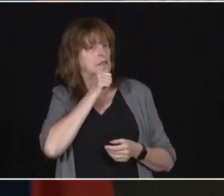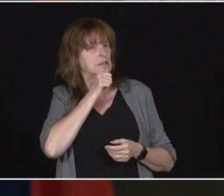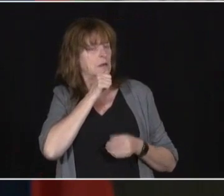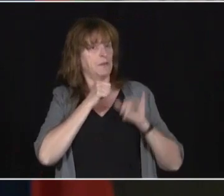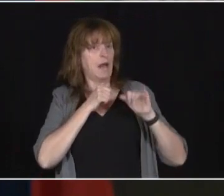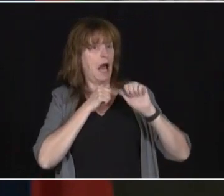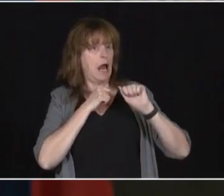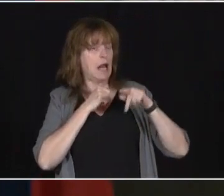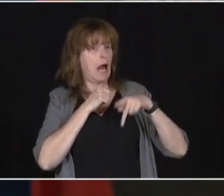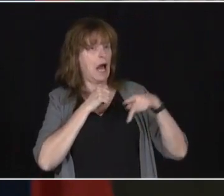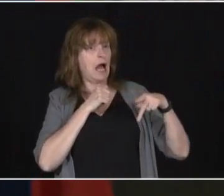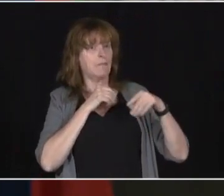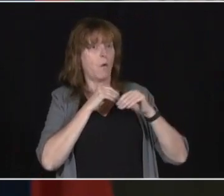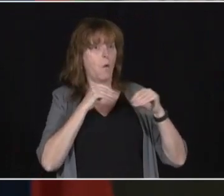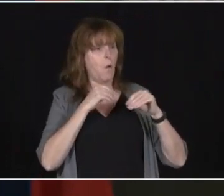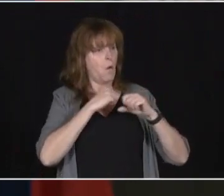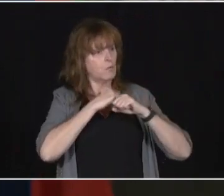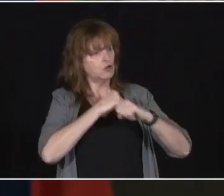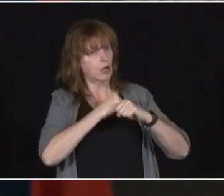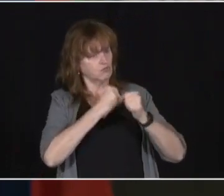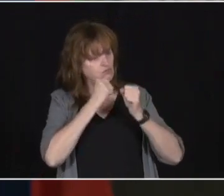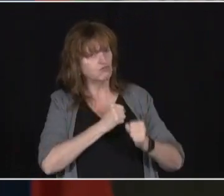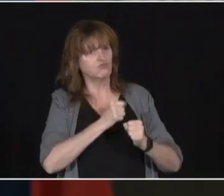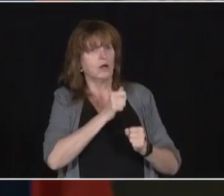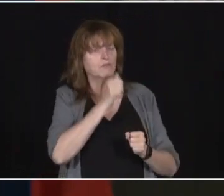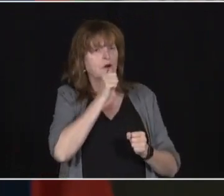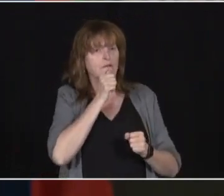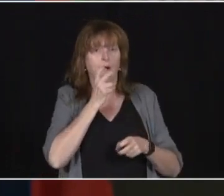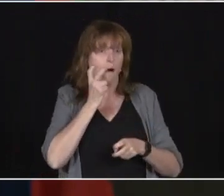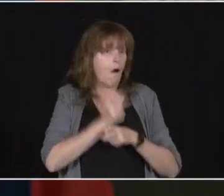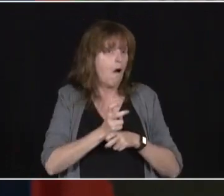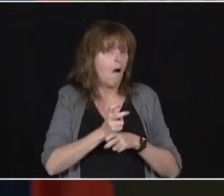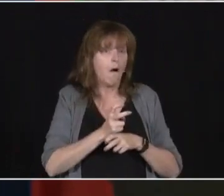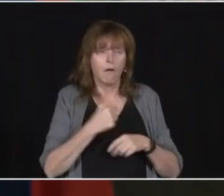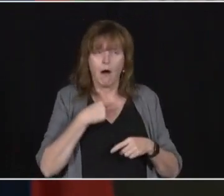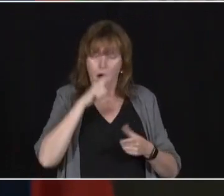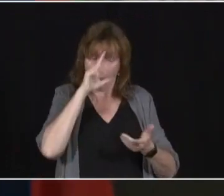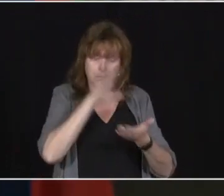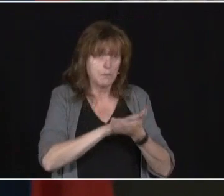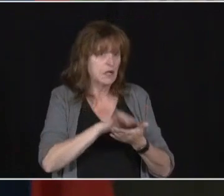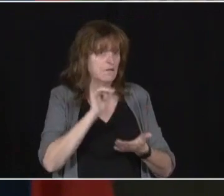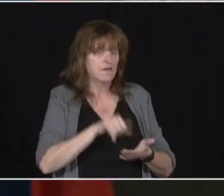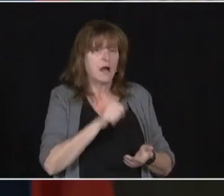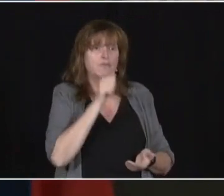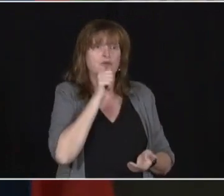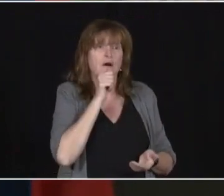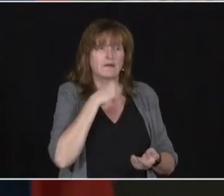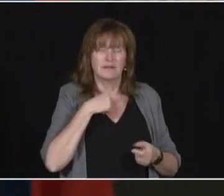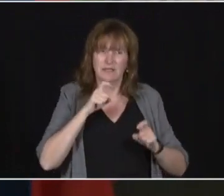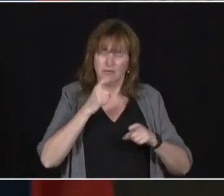People believe in privacy. I believe in privacy. We have to have the right app